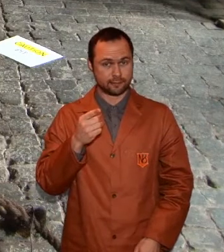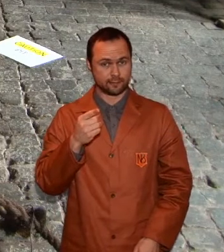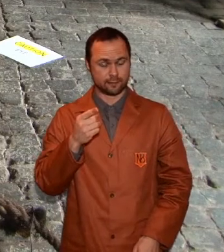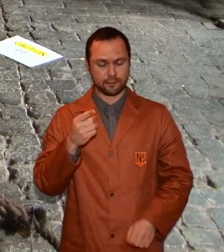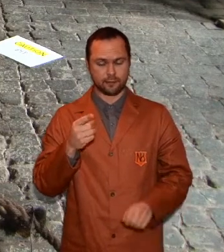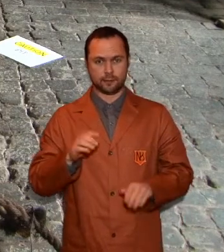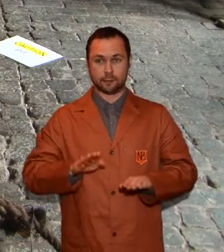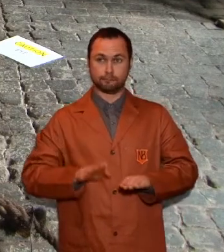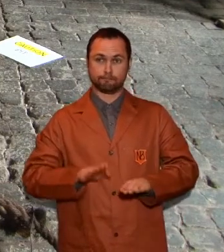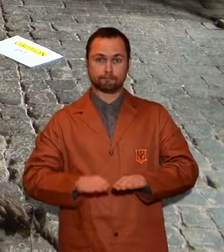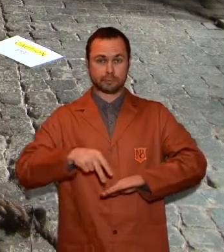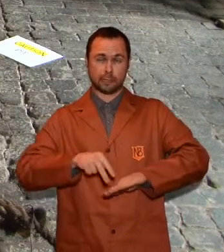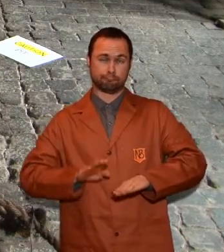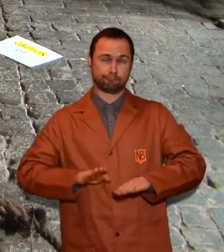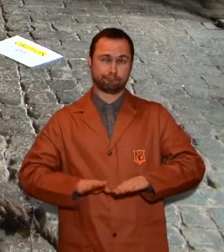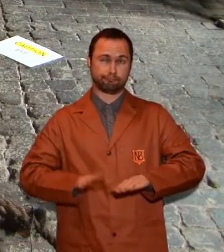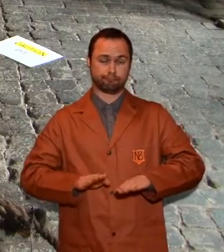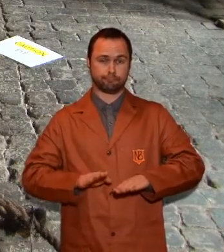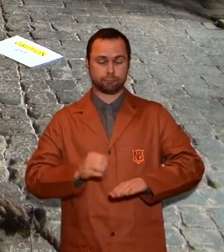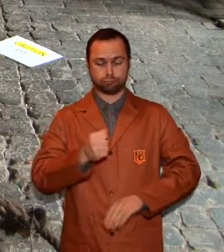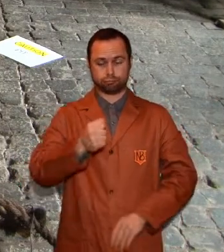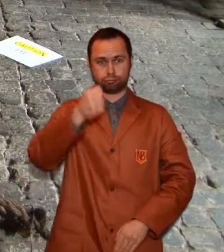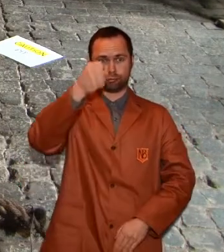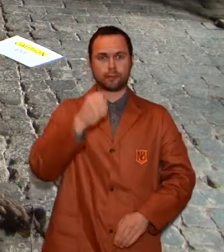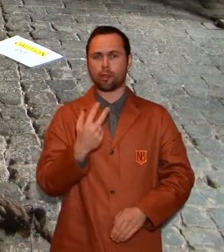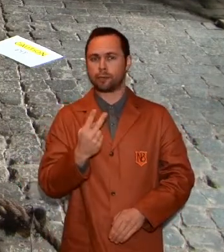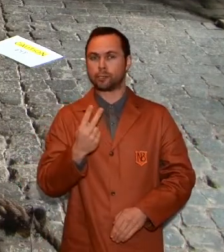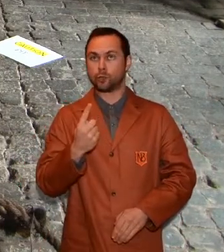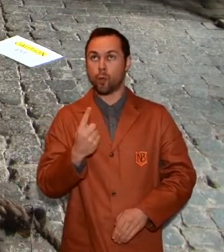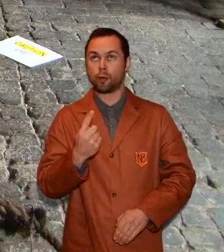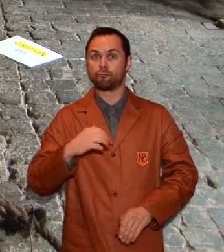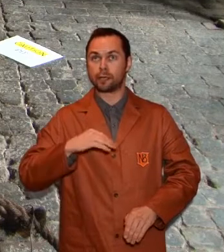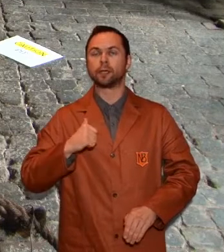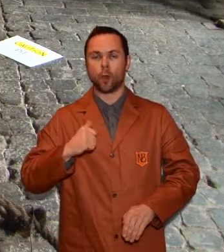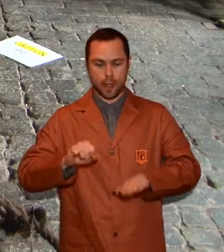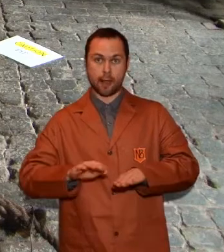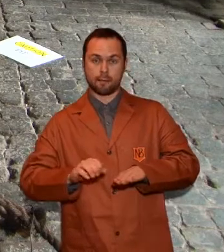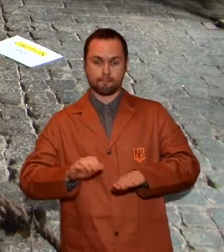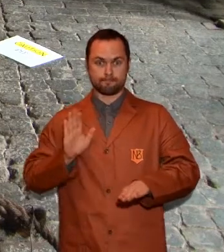That heavy weight, as I release the pressure. Will then come crashing down.